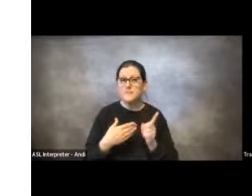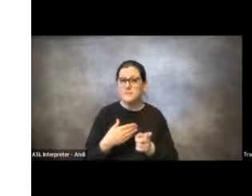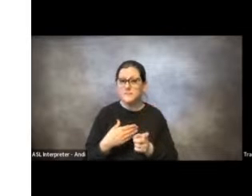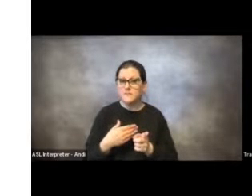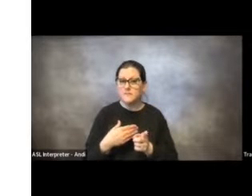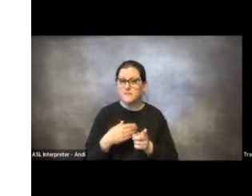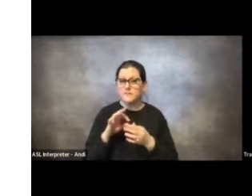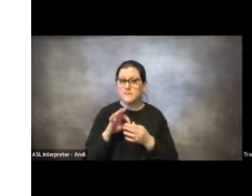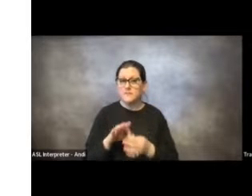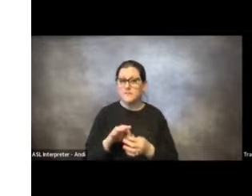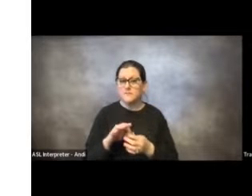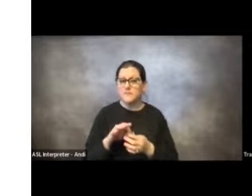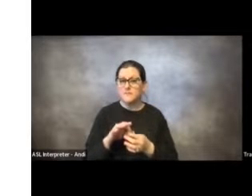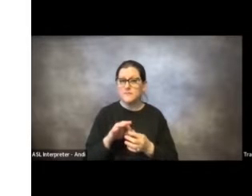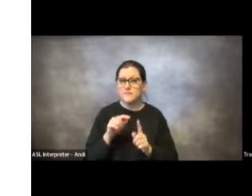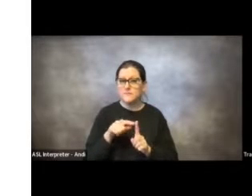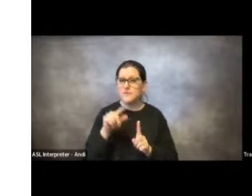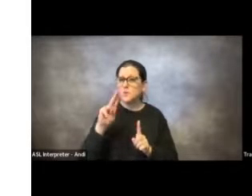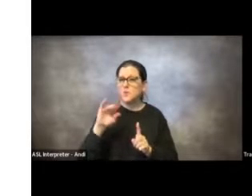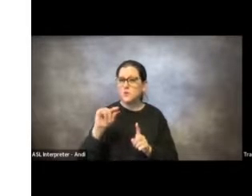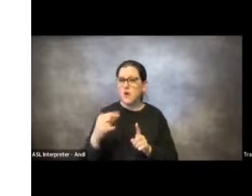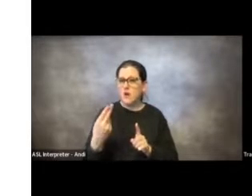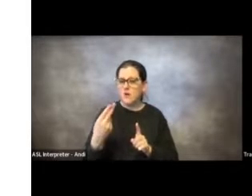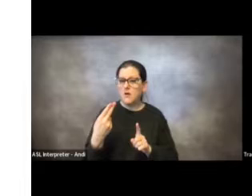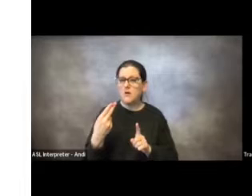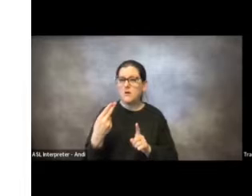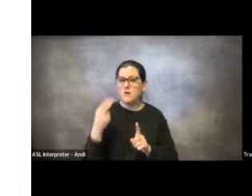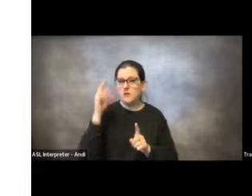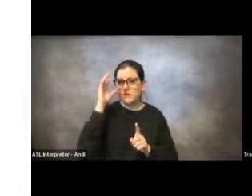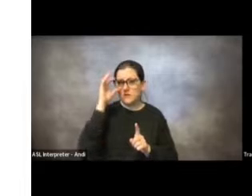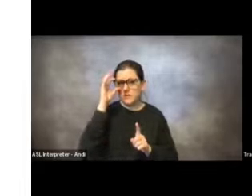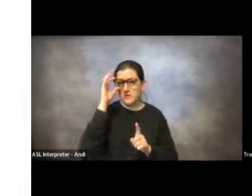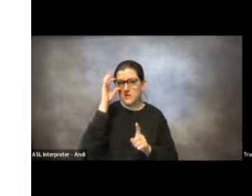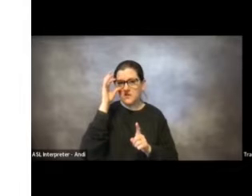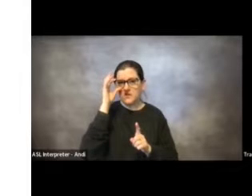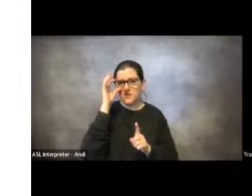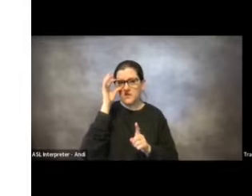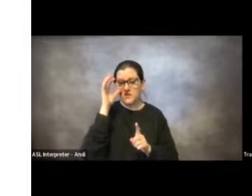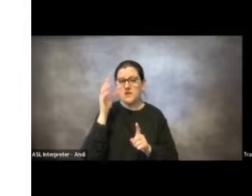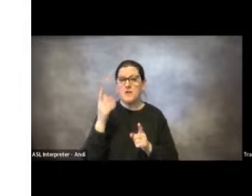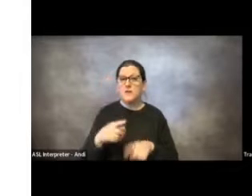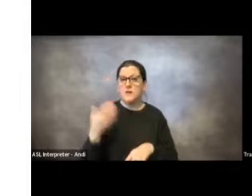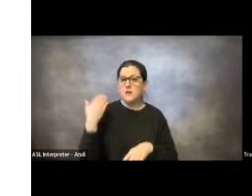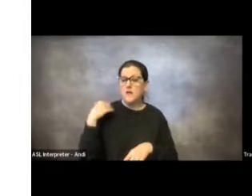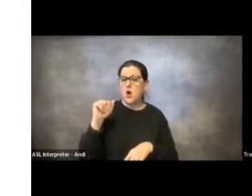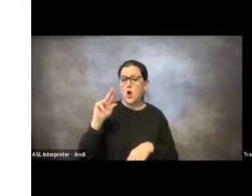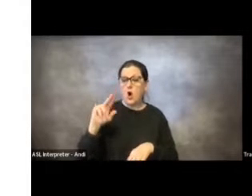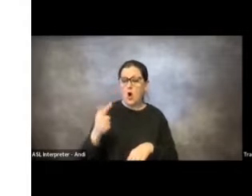our about Utah a little bit in August of 2022, our lieutenant